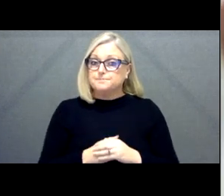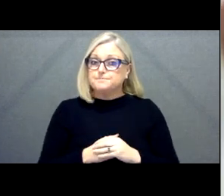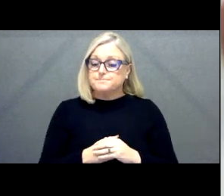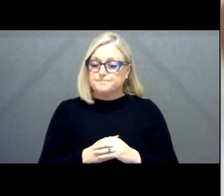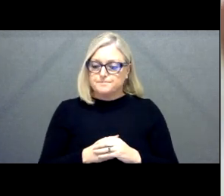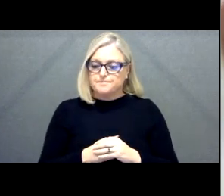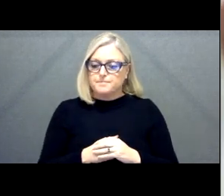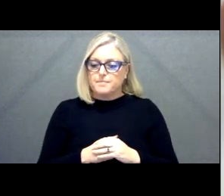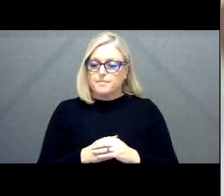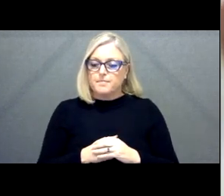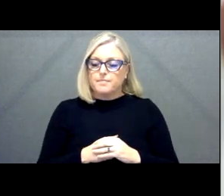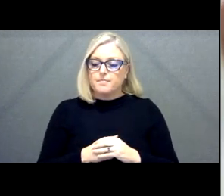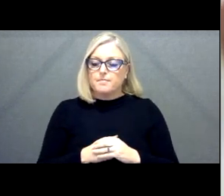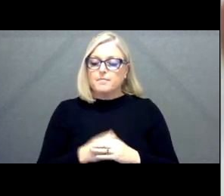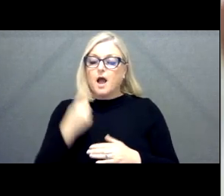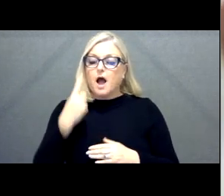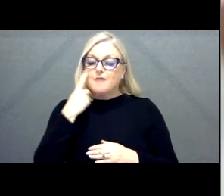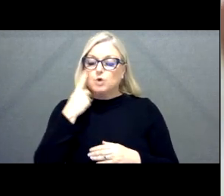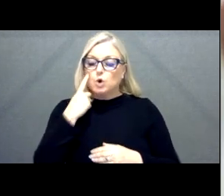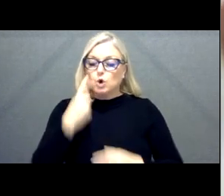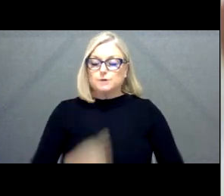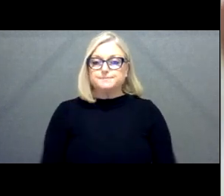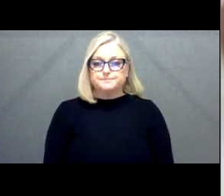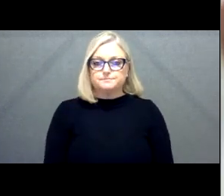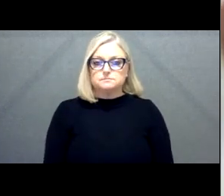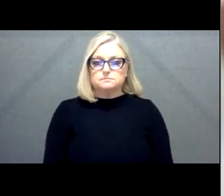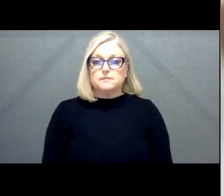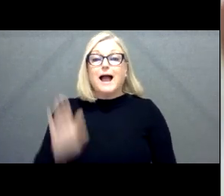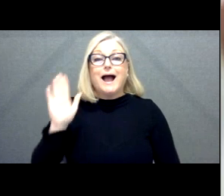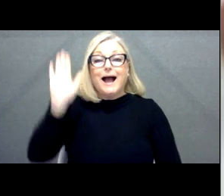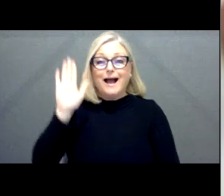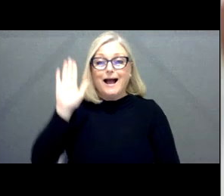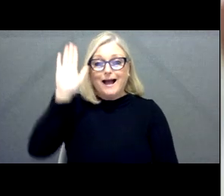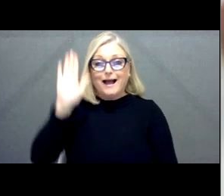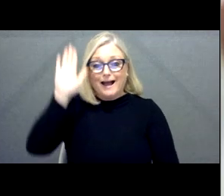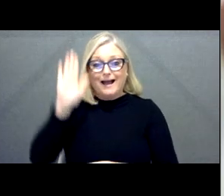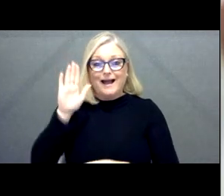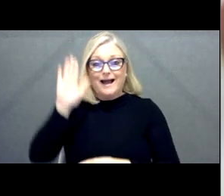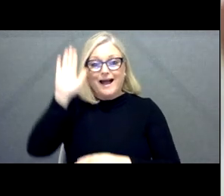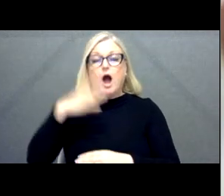what ones have come through can I also mention sorry um I just wanted to mention that someone